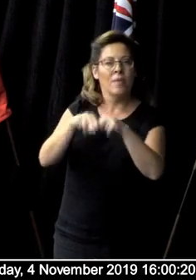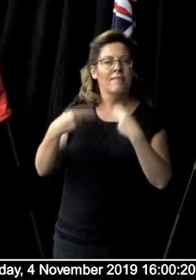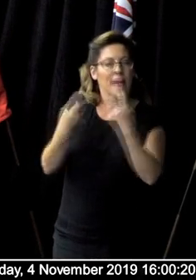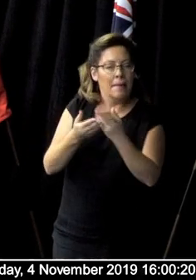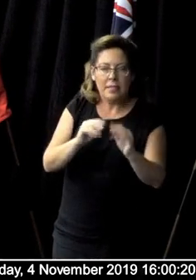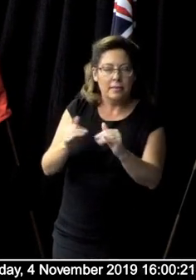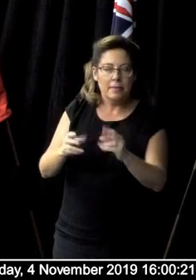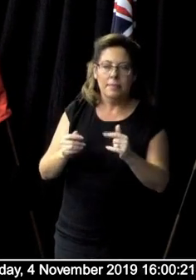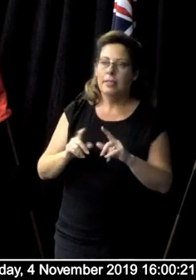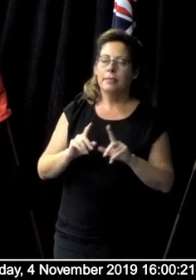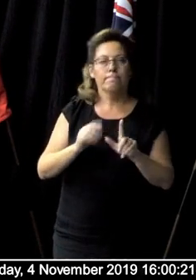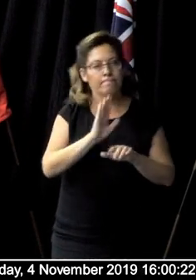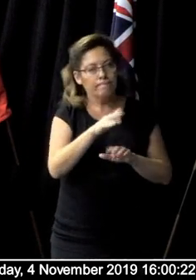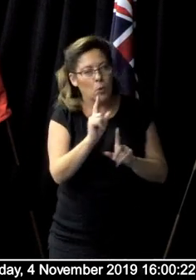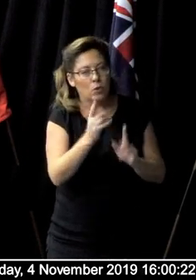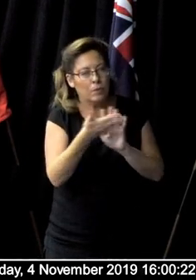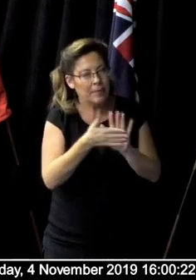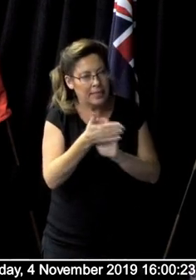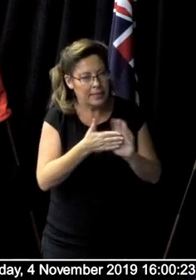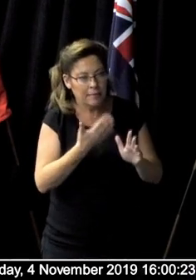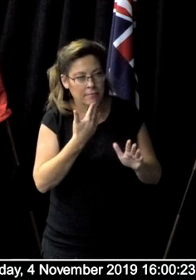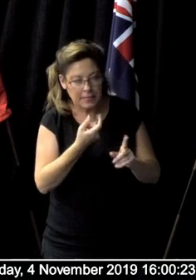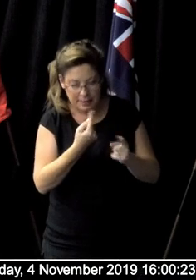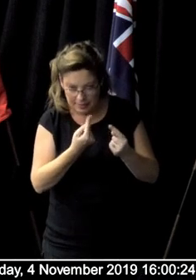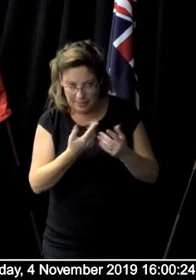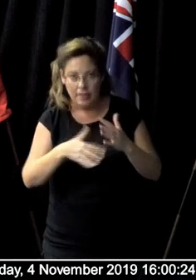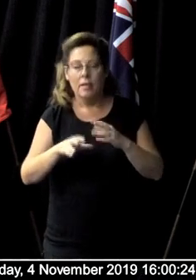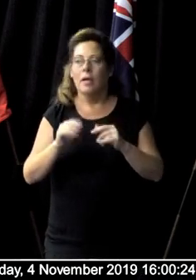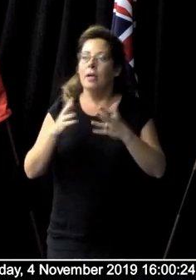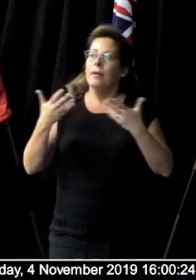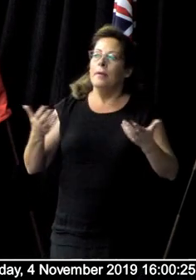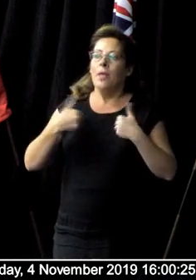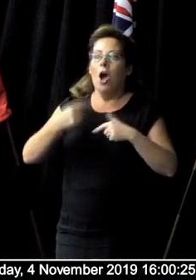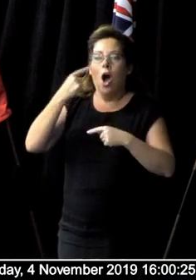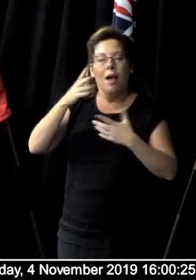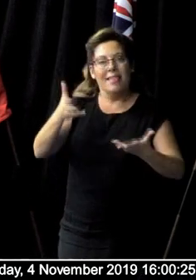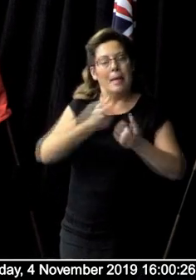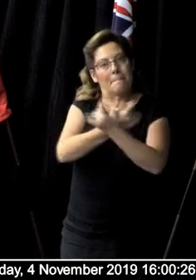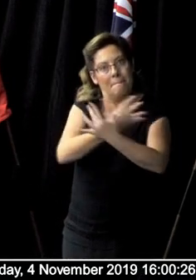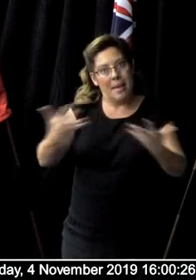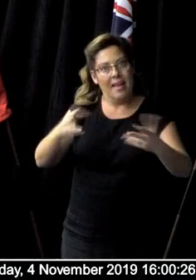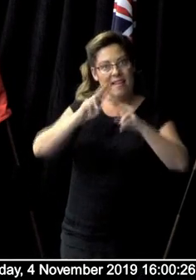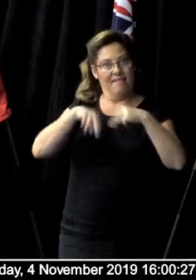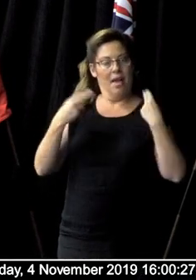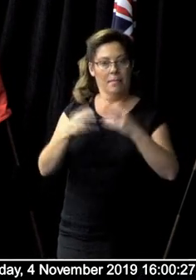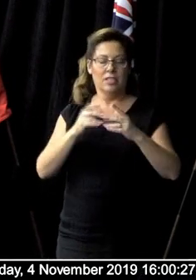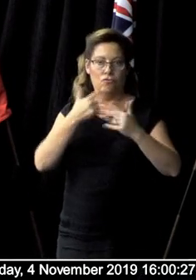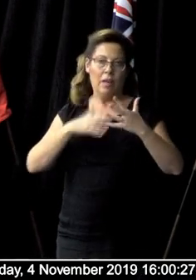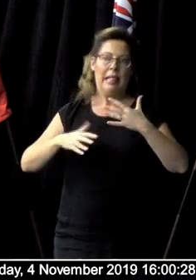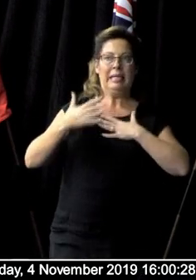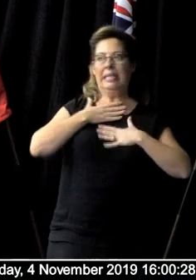I think – I think many families struggle with – that they ask for things